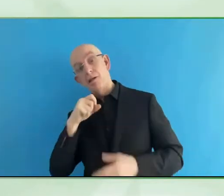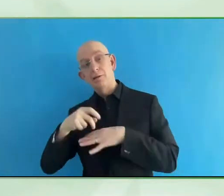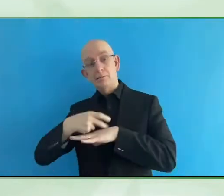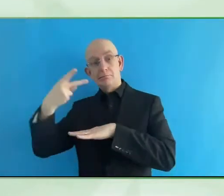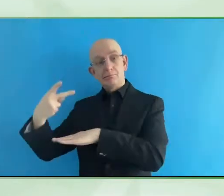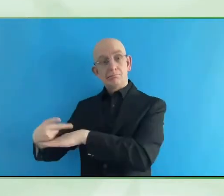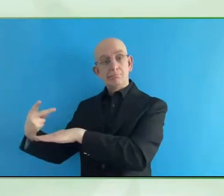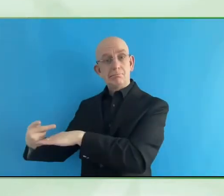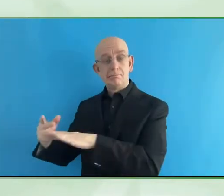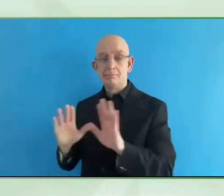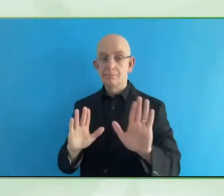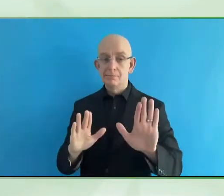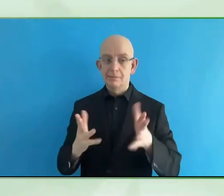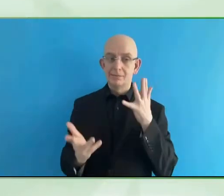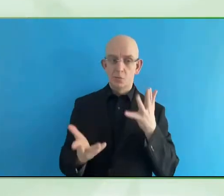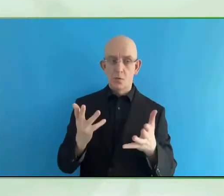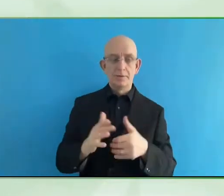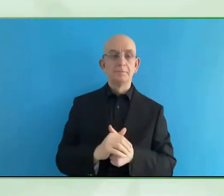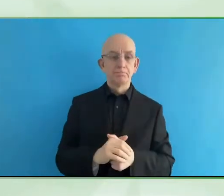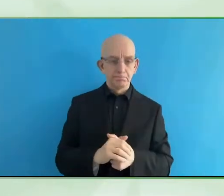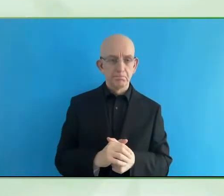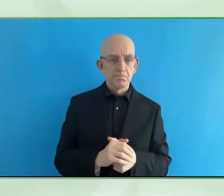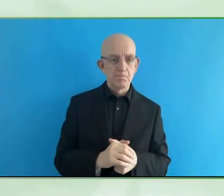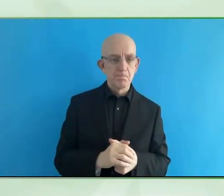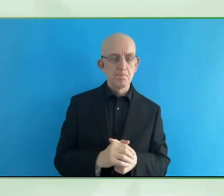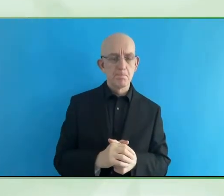We need allies. The fashion industry needs allies.